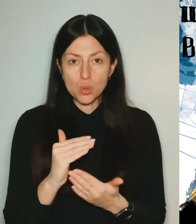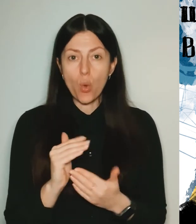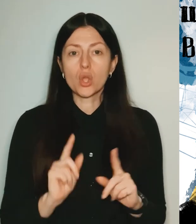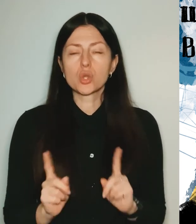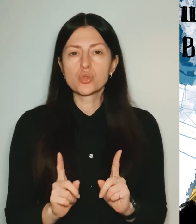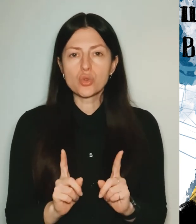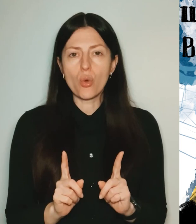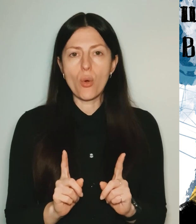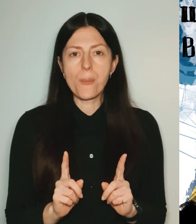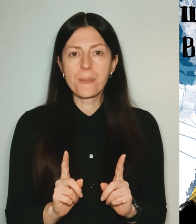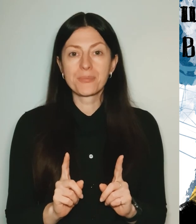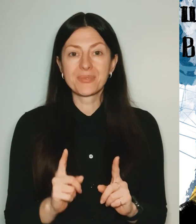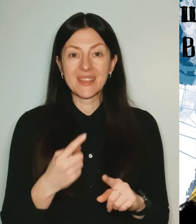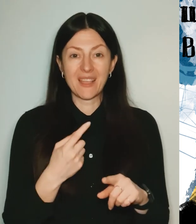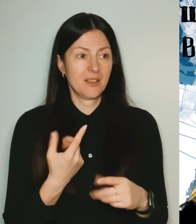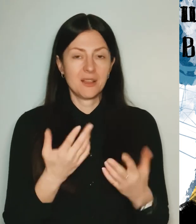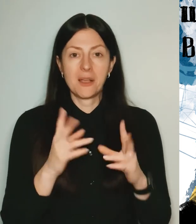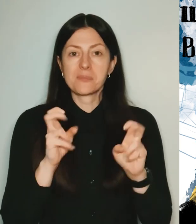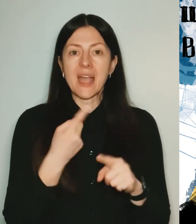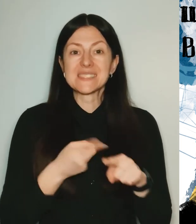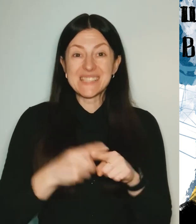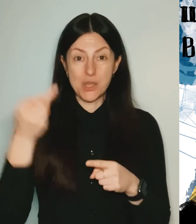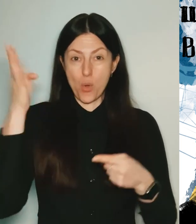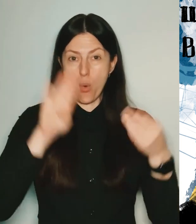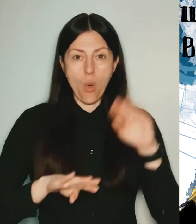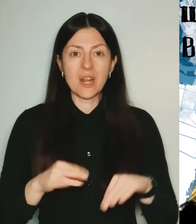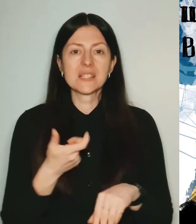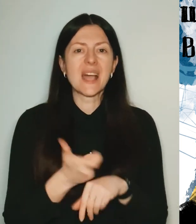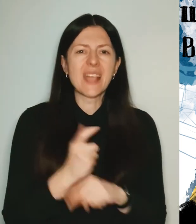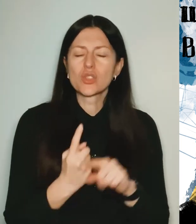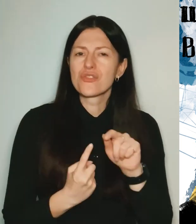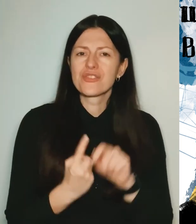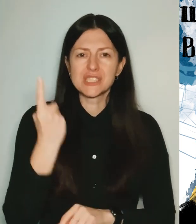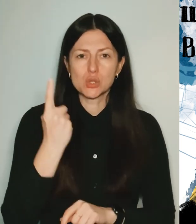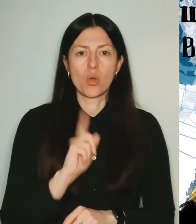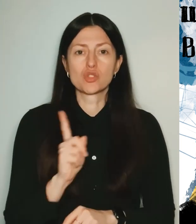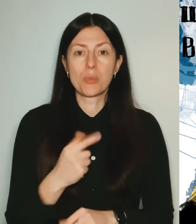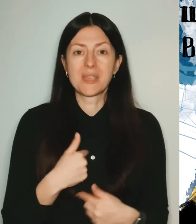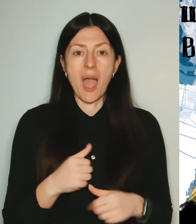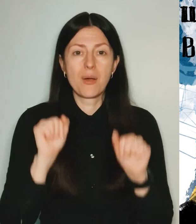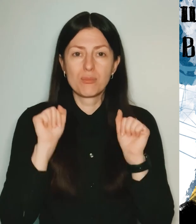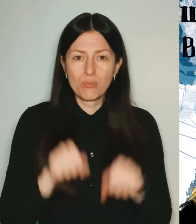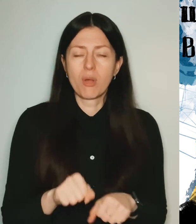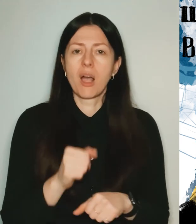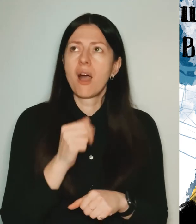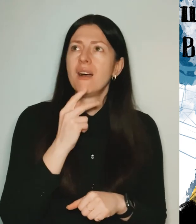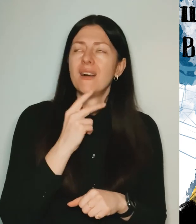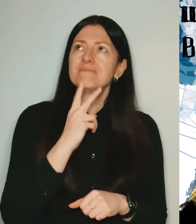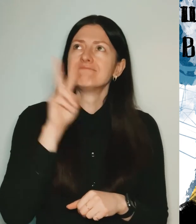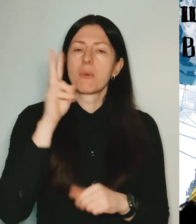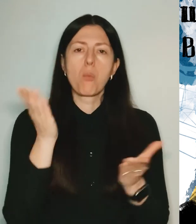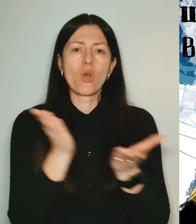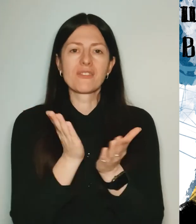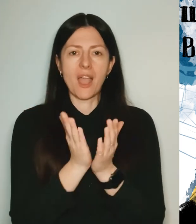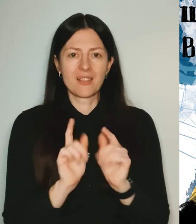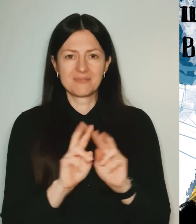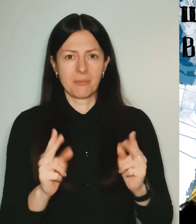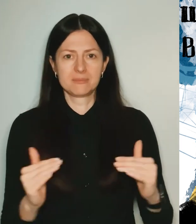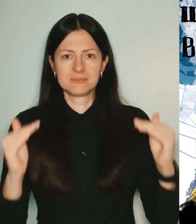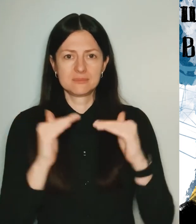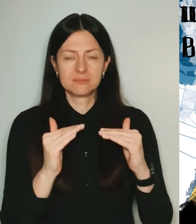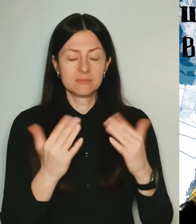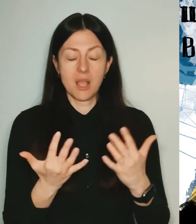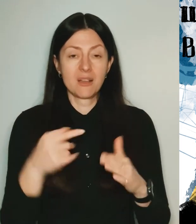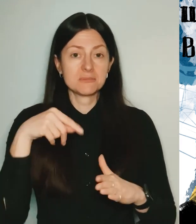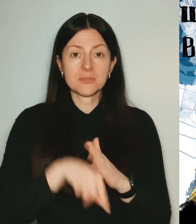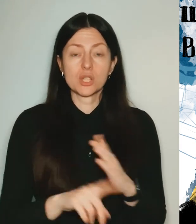emm…these mountains are too high for me to measure that with unaided eyes.